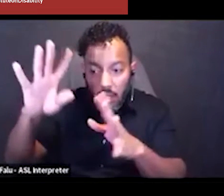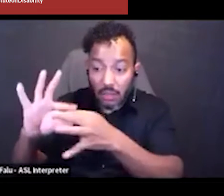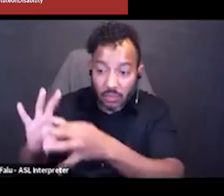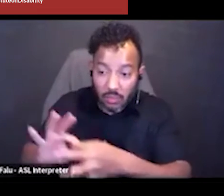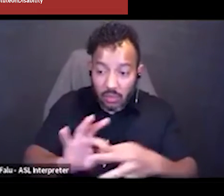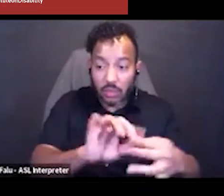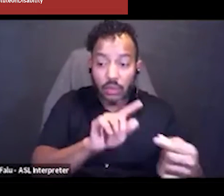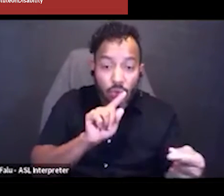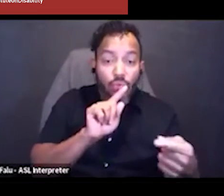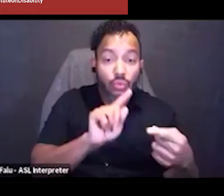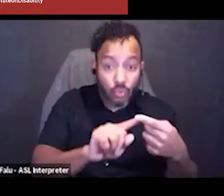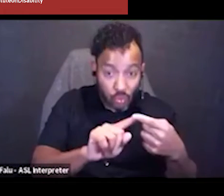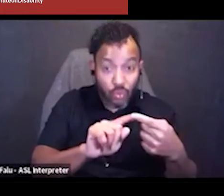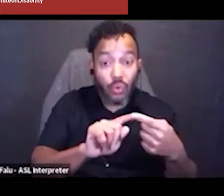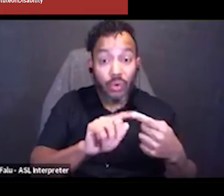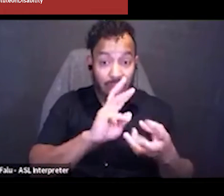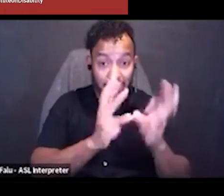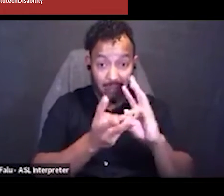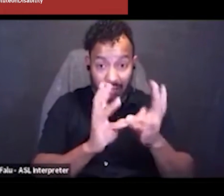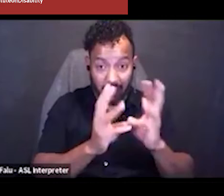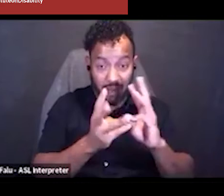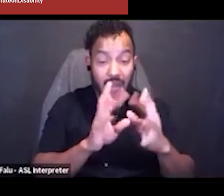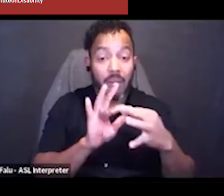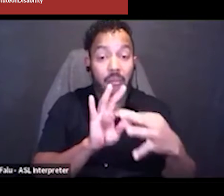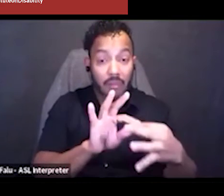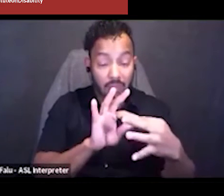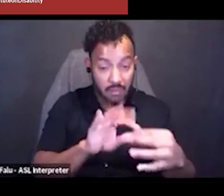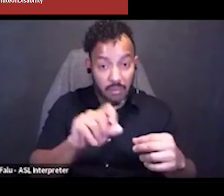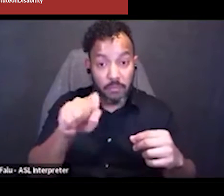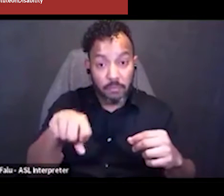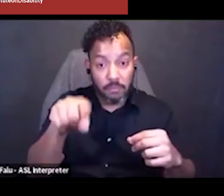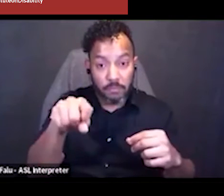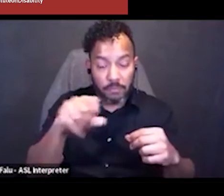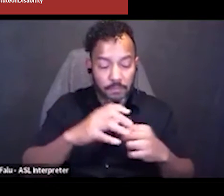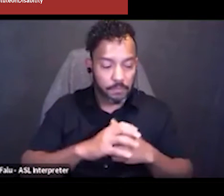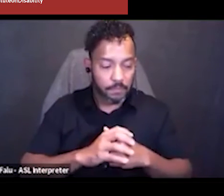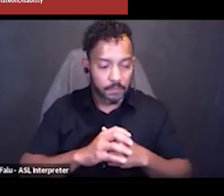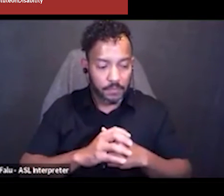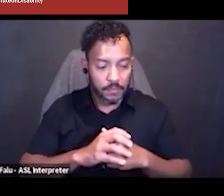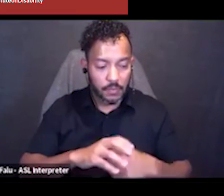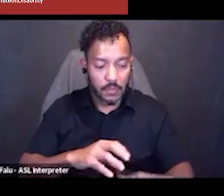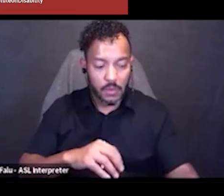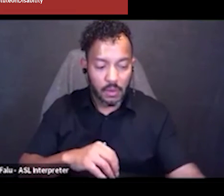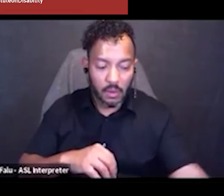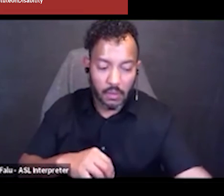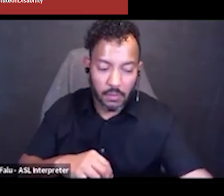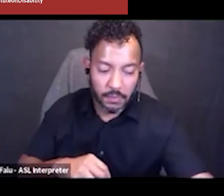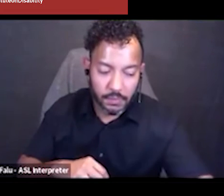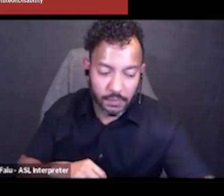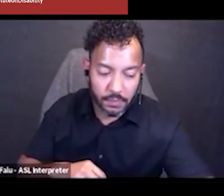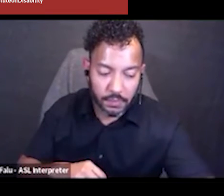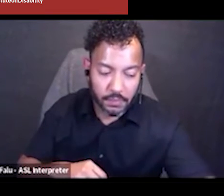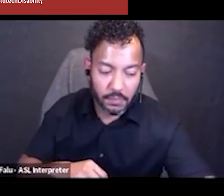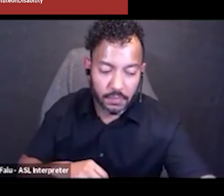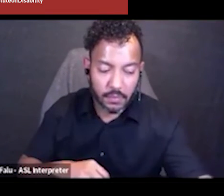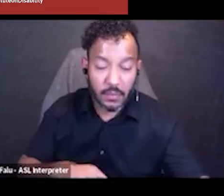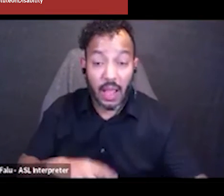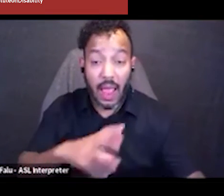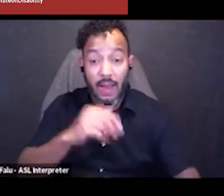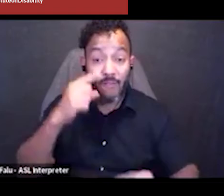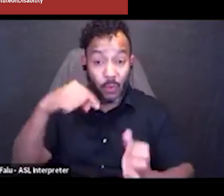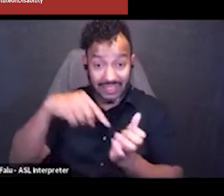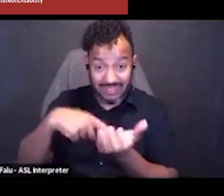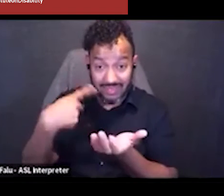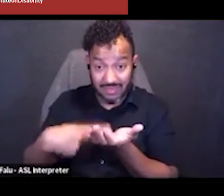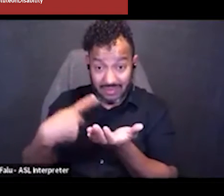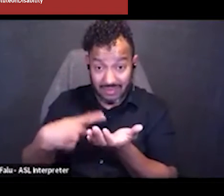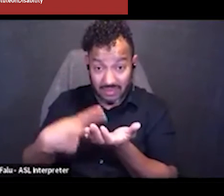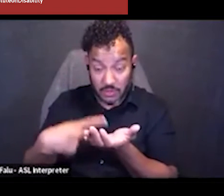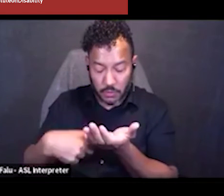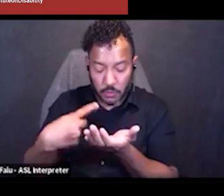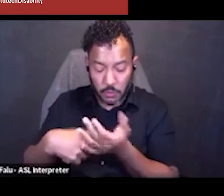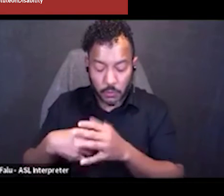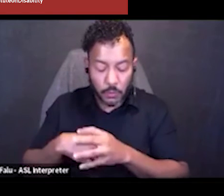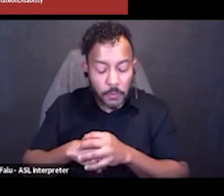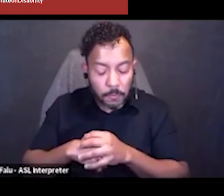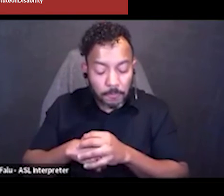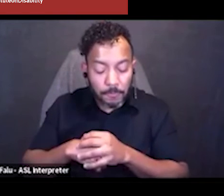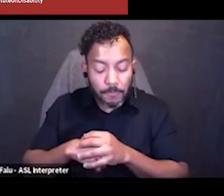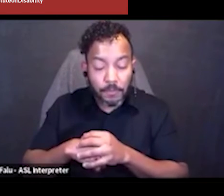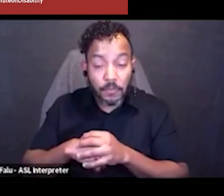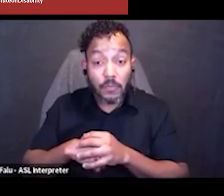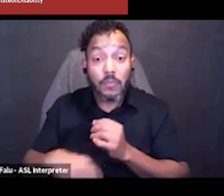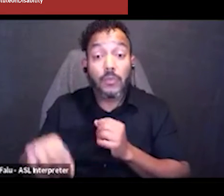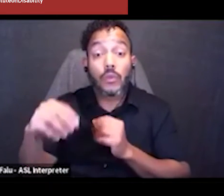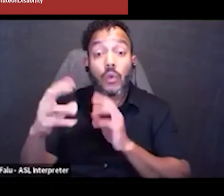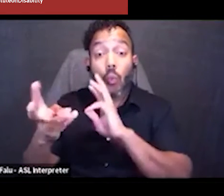And for the purposes of this discussion, the issues are whether we're all going to work